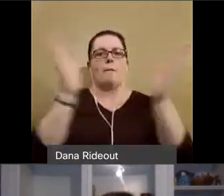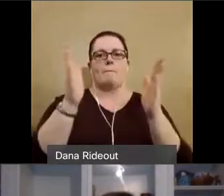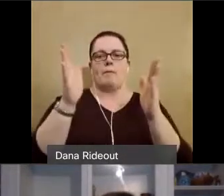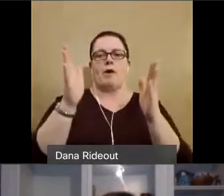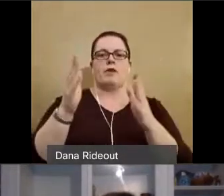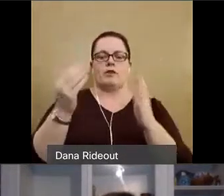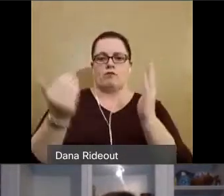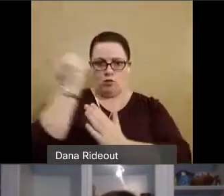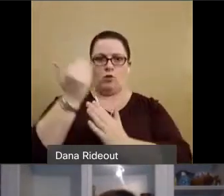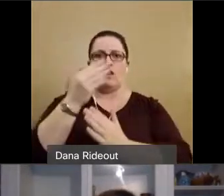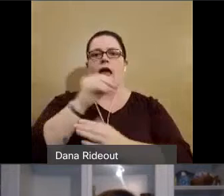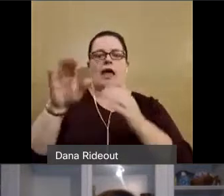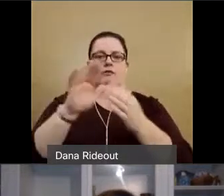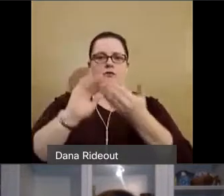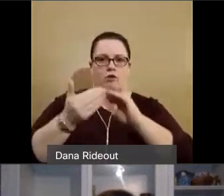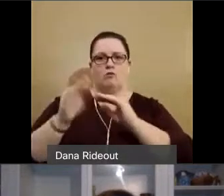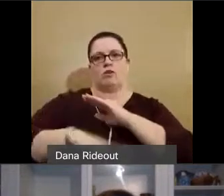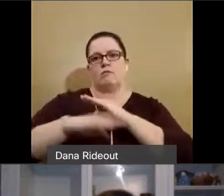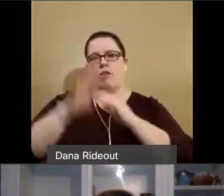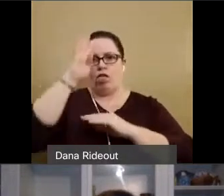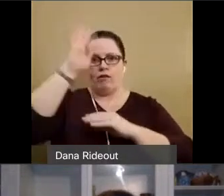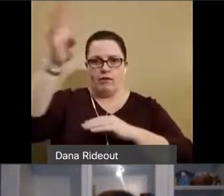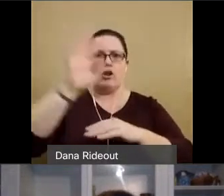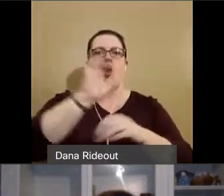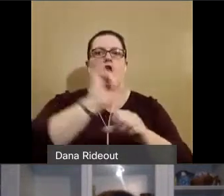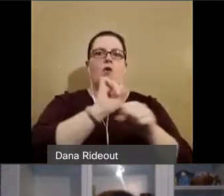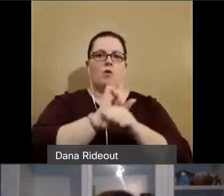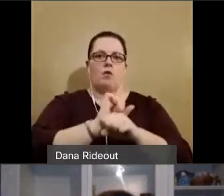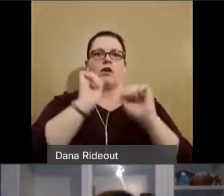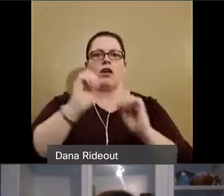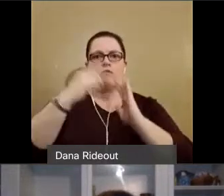In rural Canada, her work can be read in publications like the conversation.